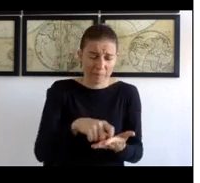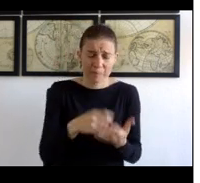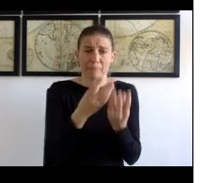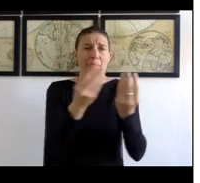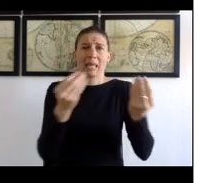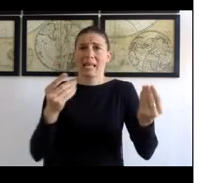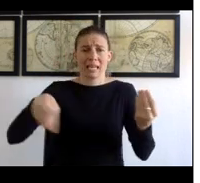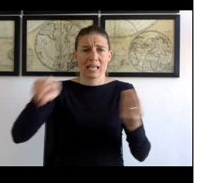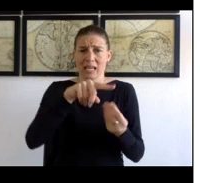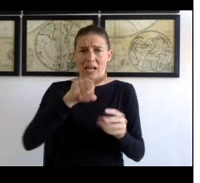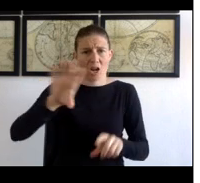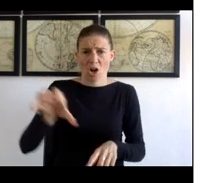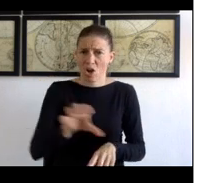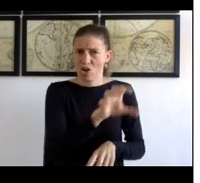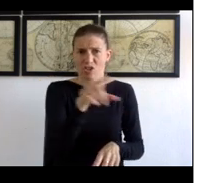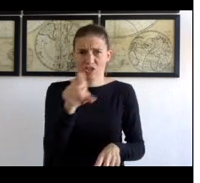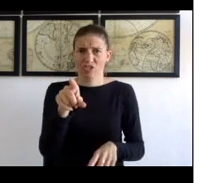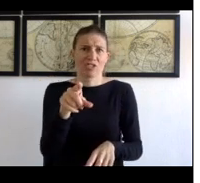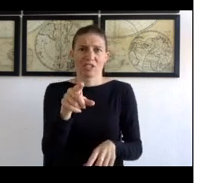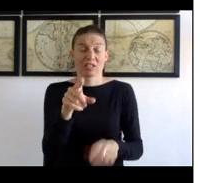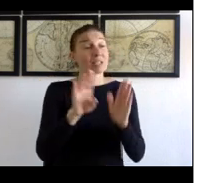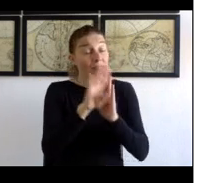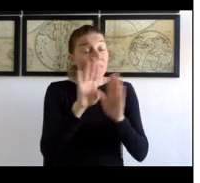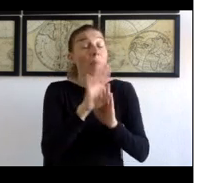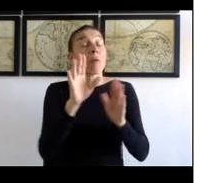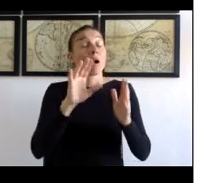still paper and pen questionnaires are being used.